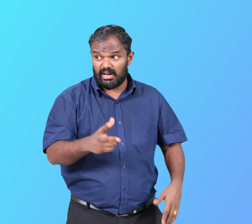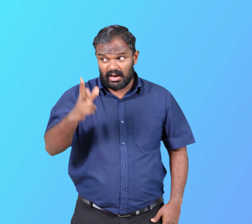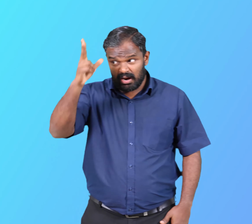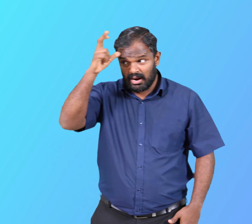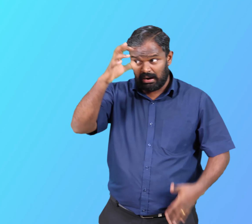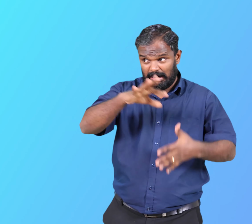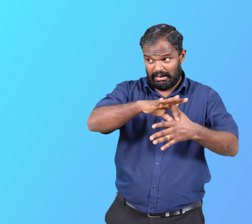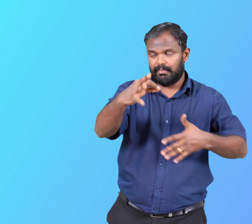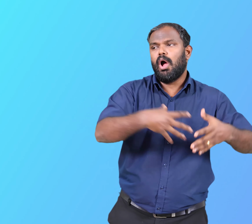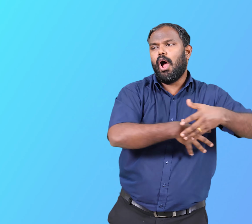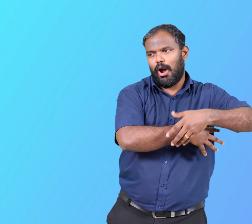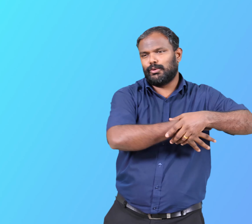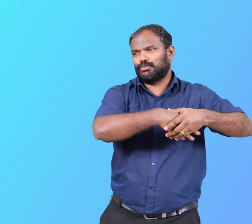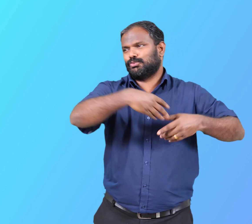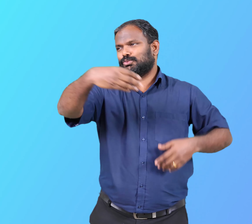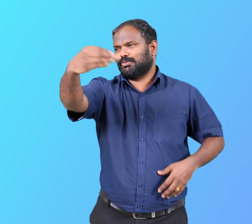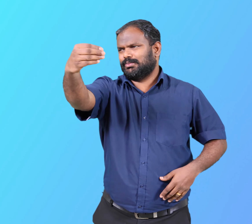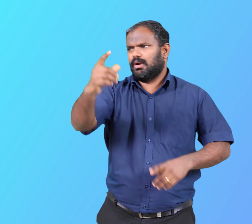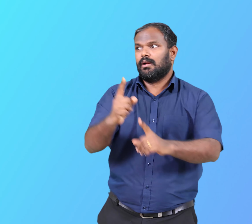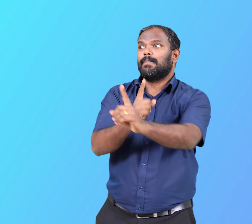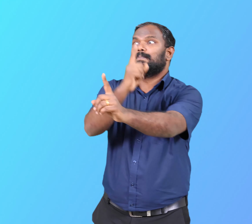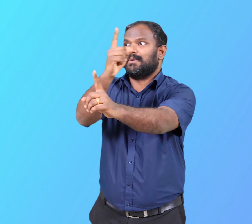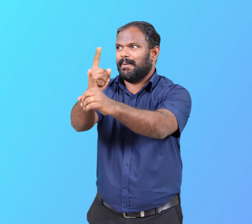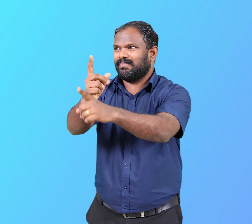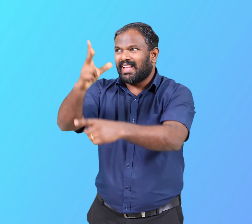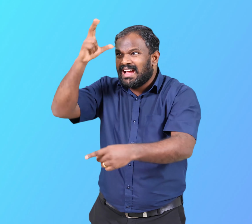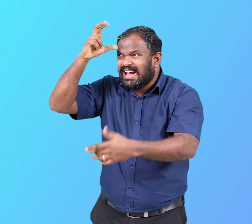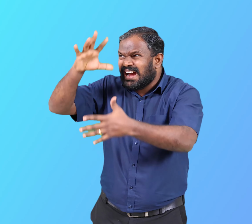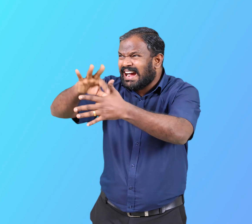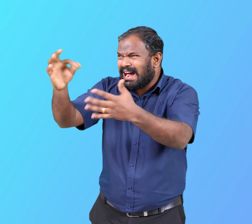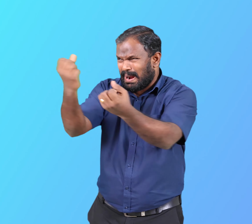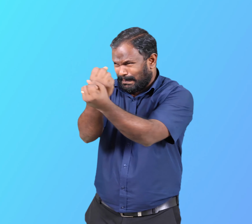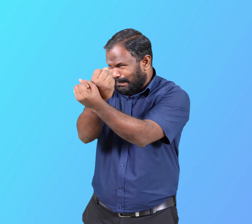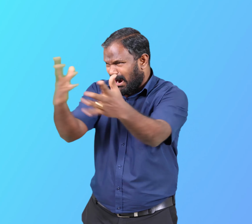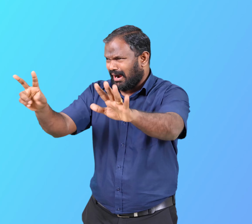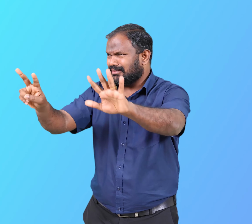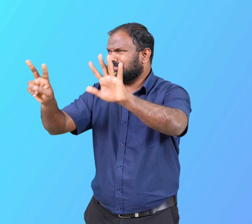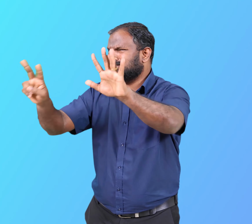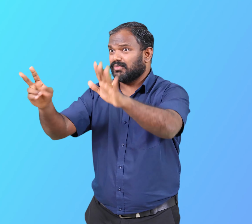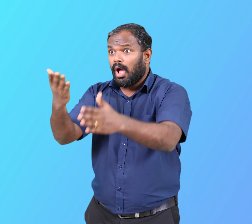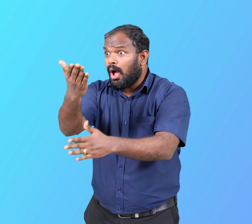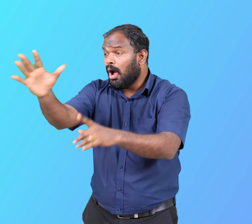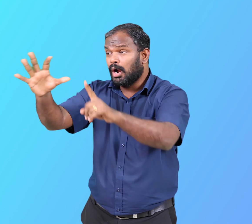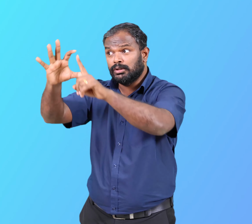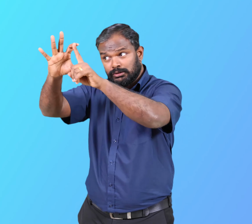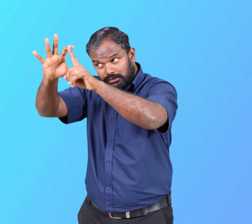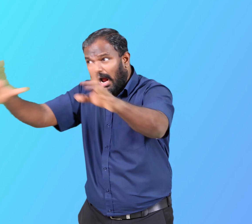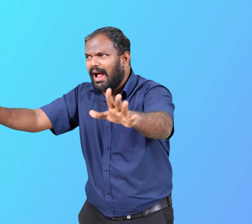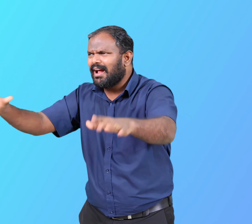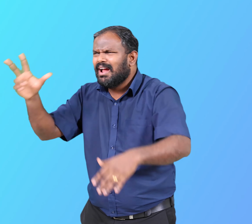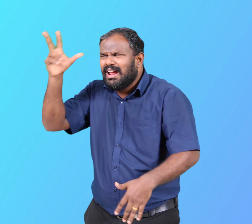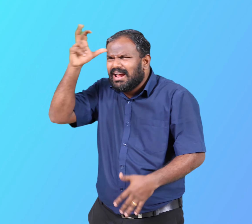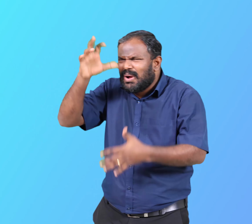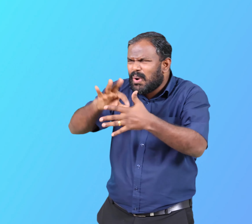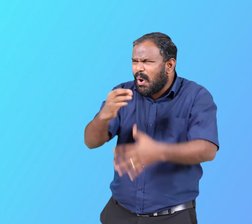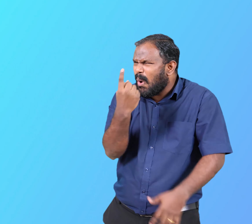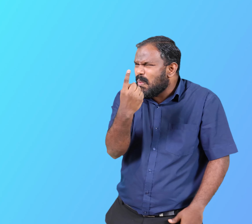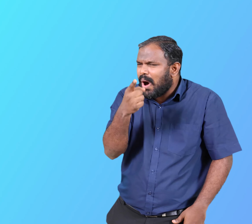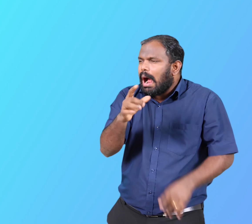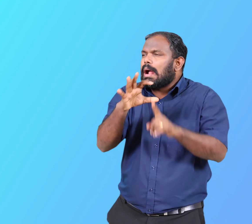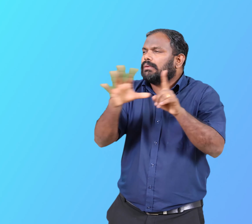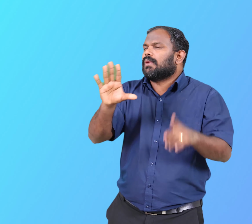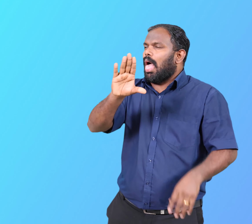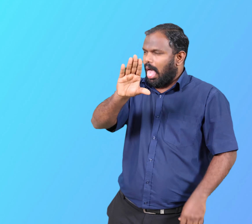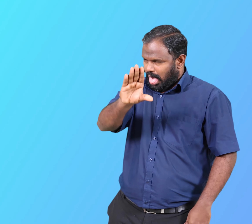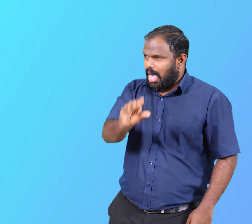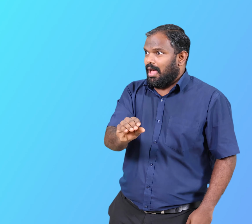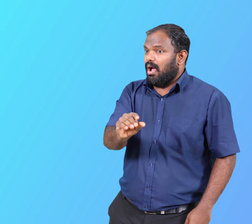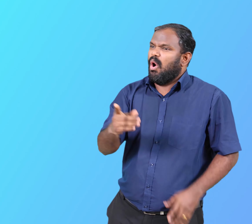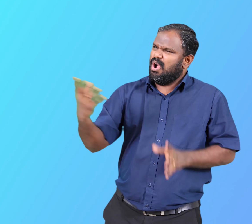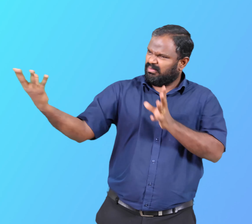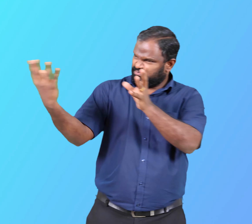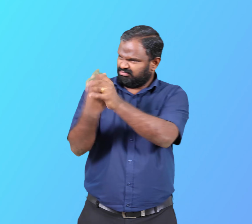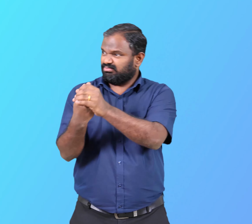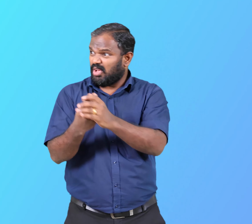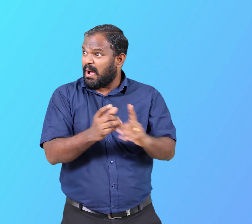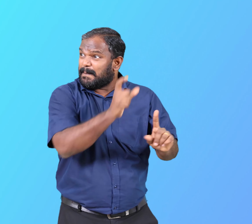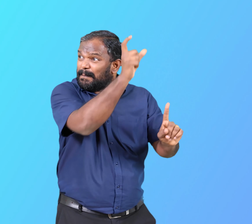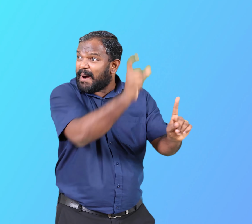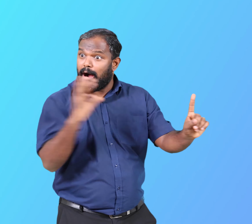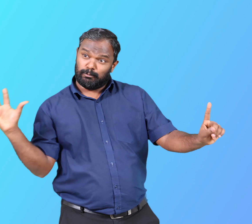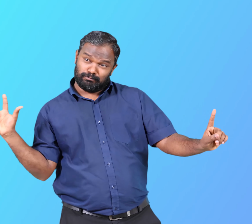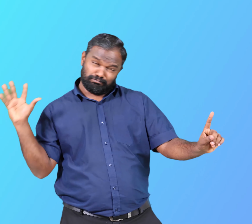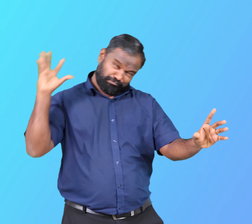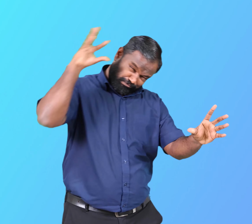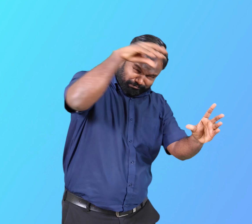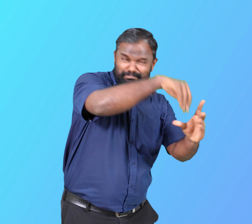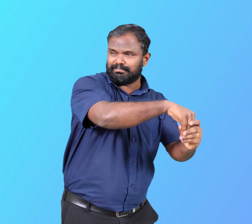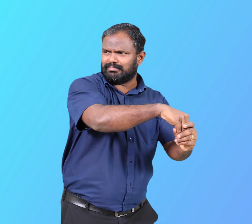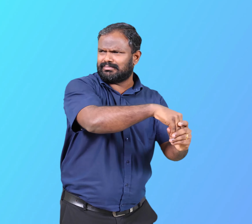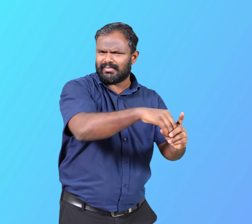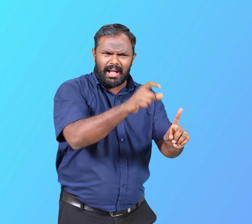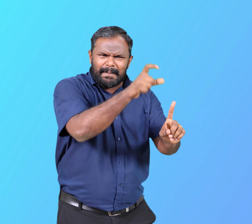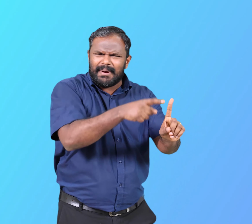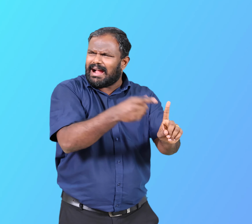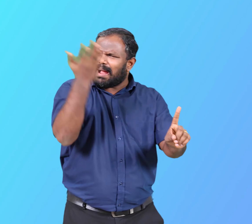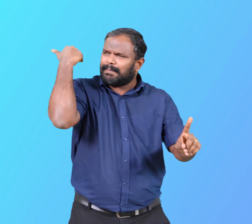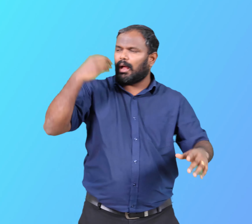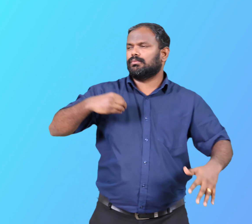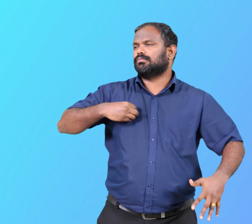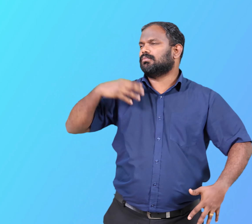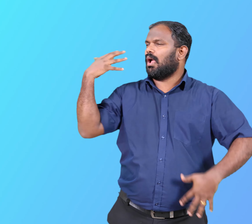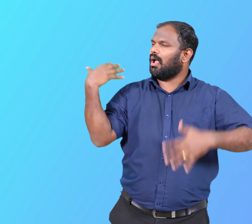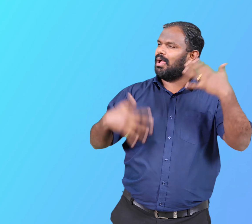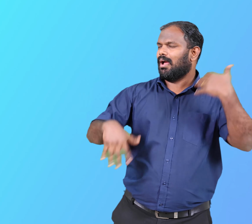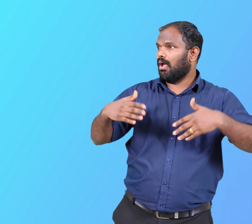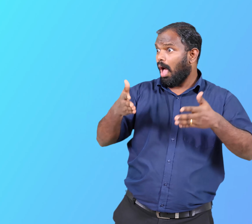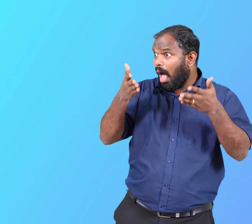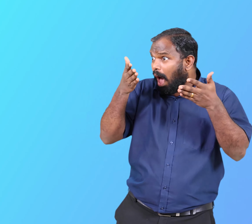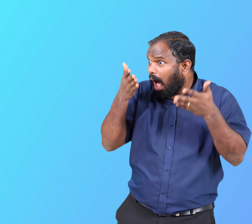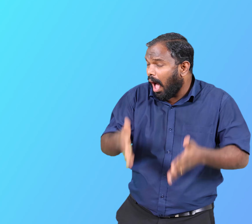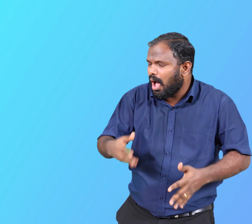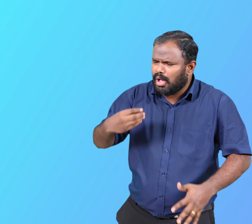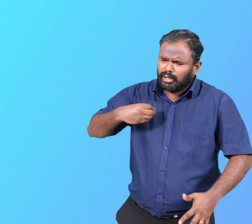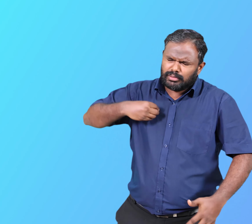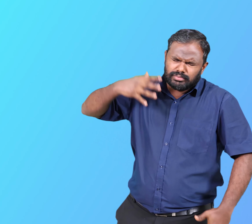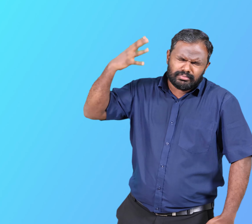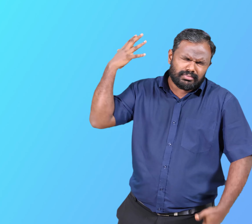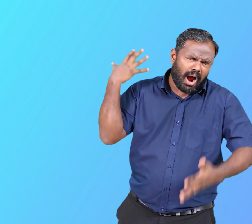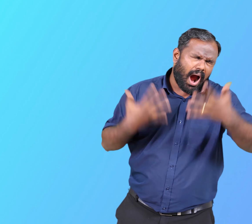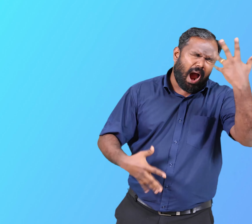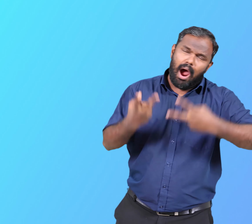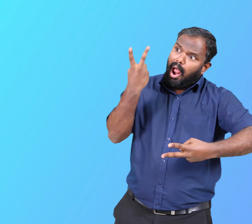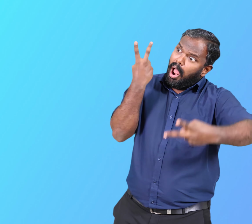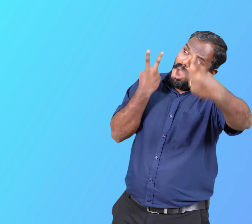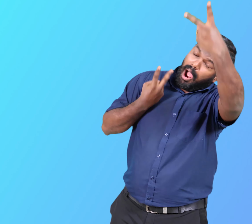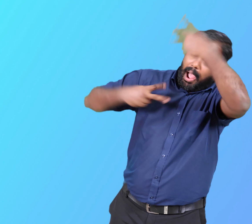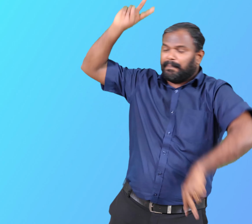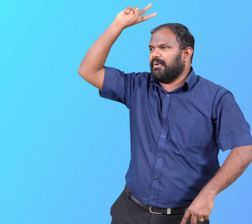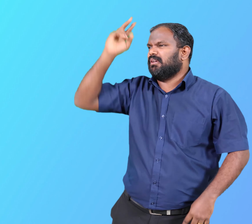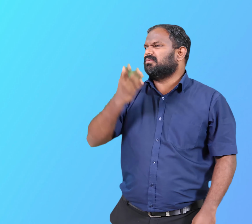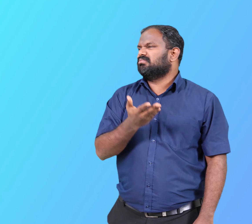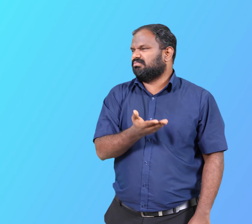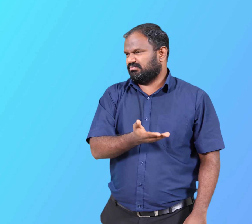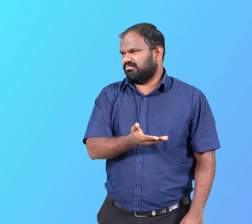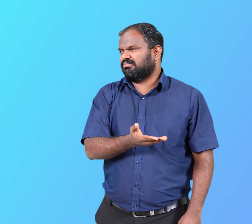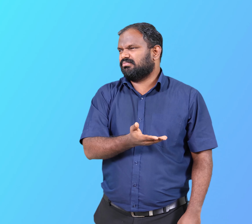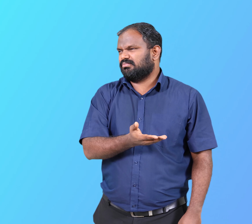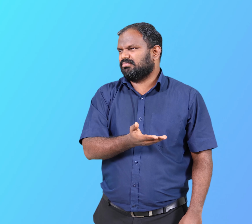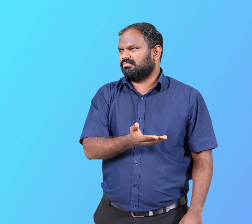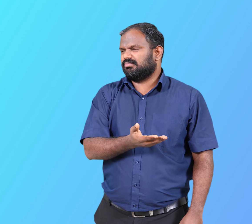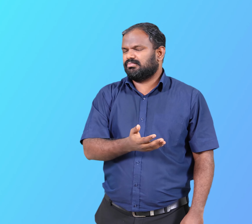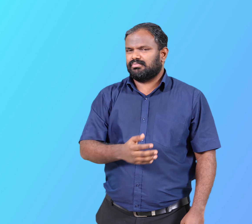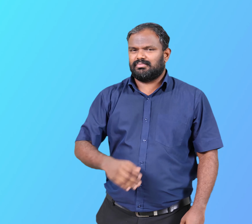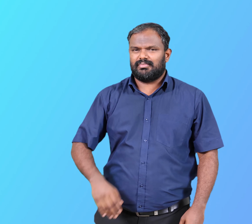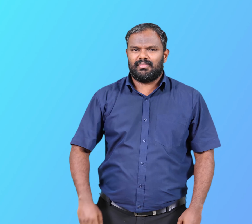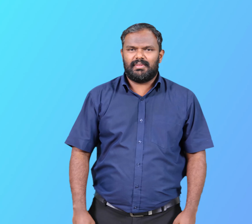Then the evil spirit goes out and brings back seven other spirits more evil than itself. They all go and live there, and that person has even more trouble than before.”